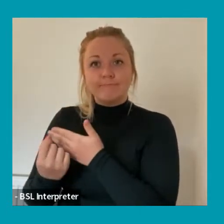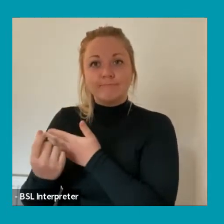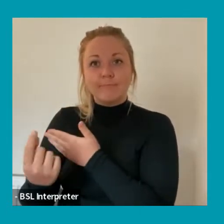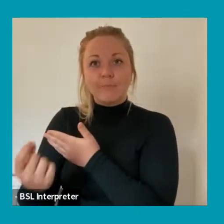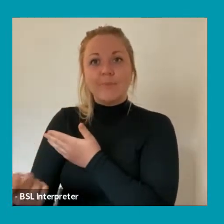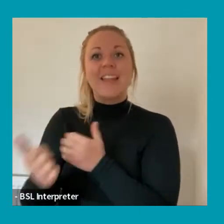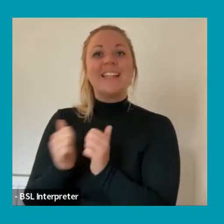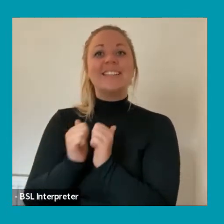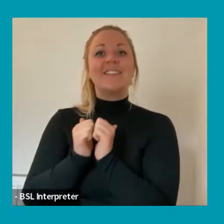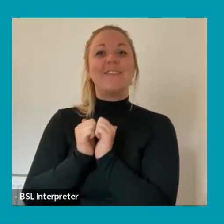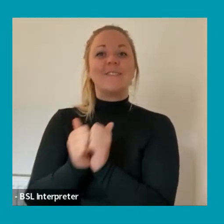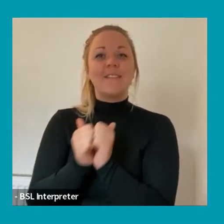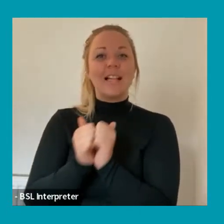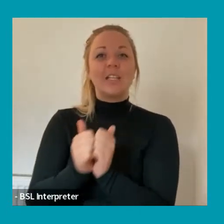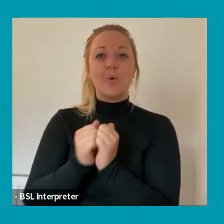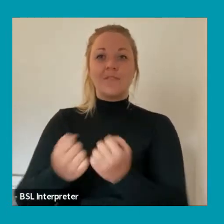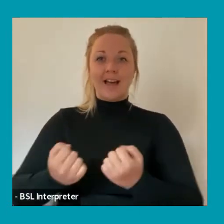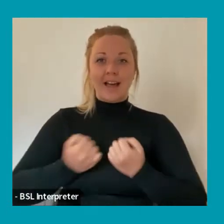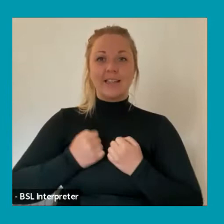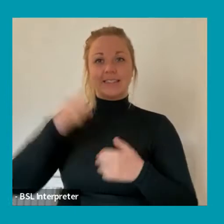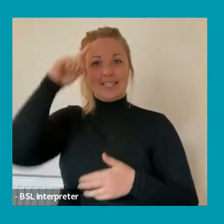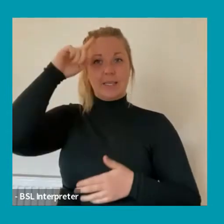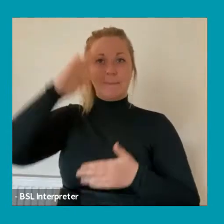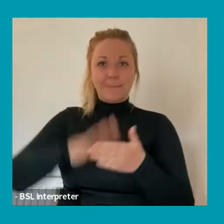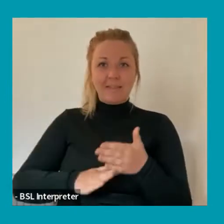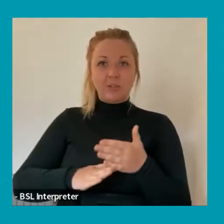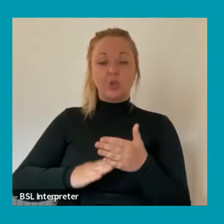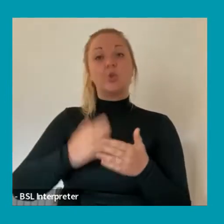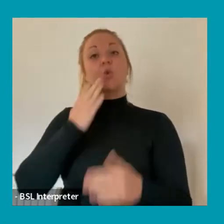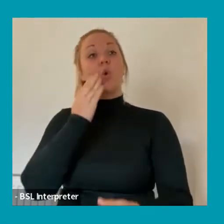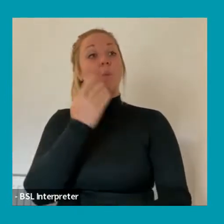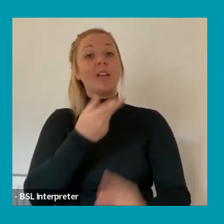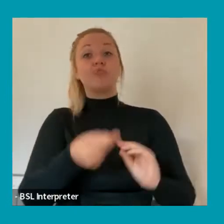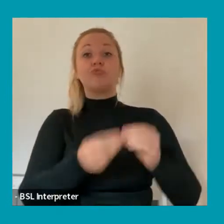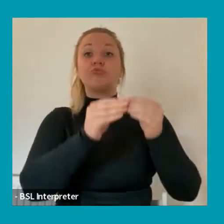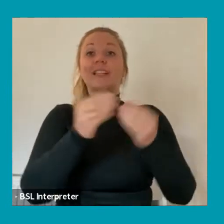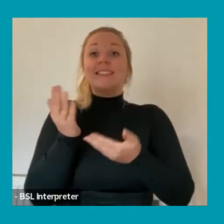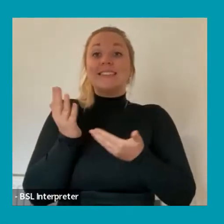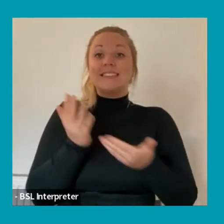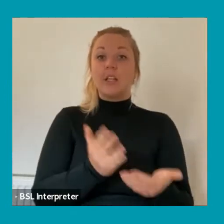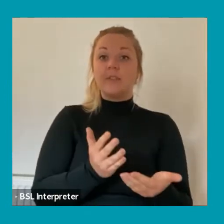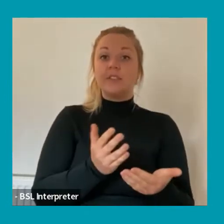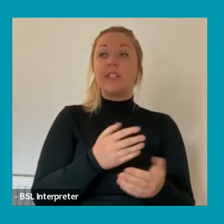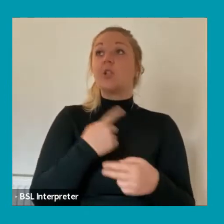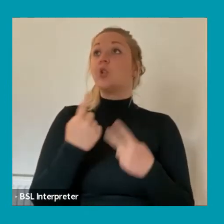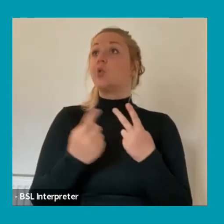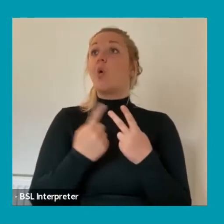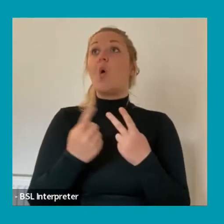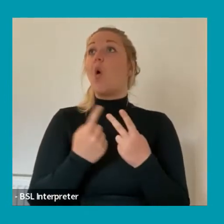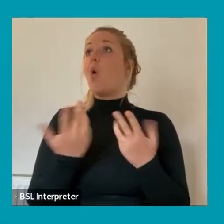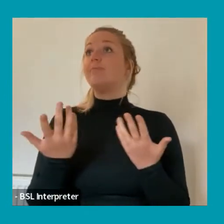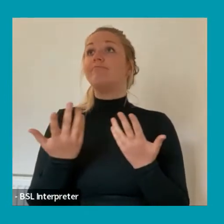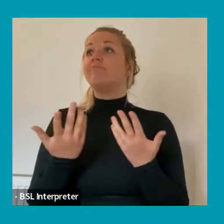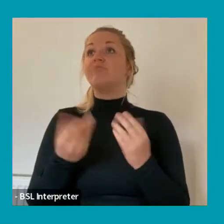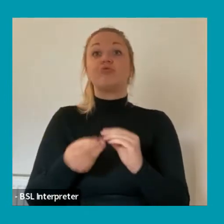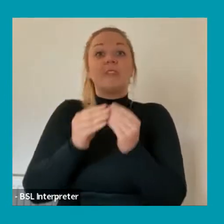lived experience, when we're designing services or really policies or you know the whole